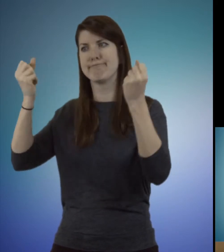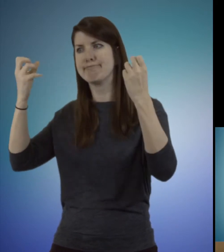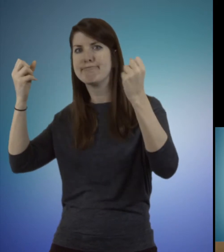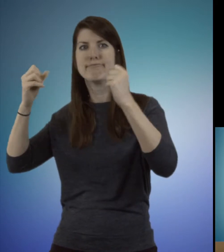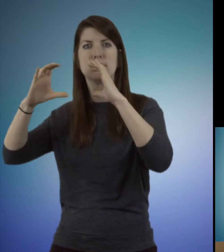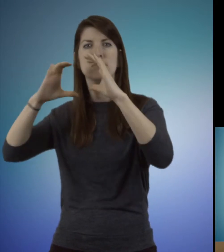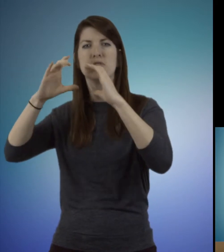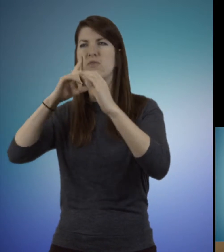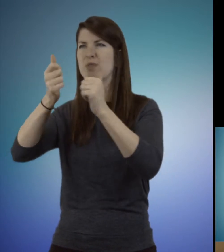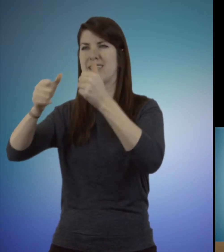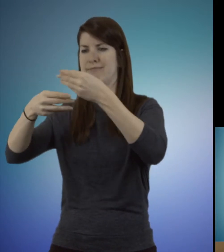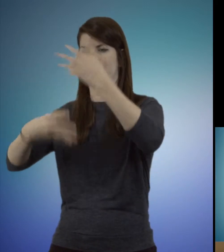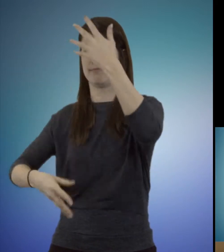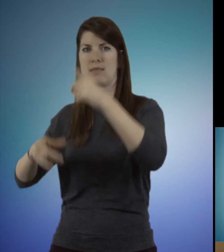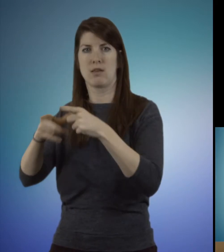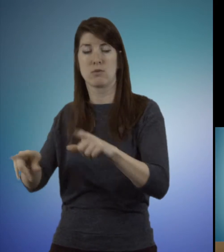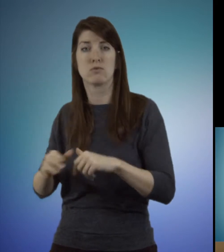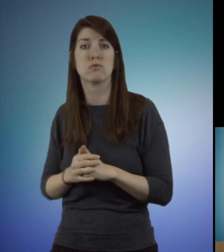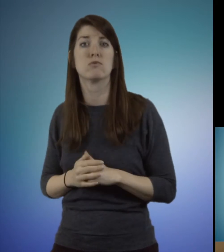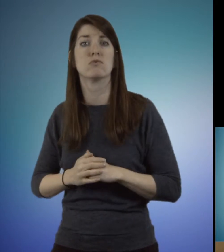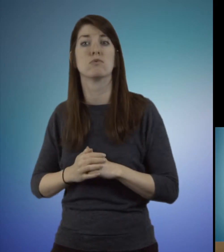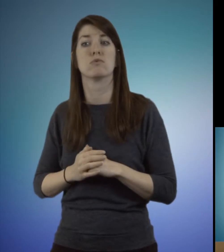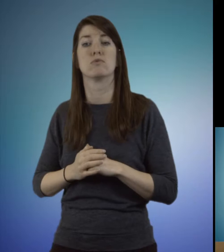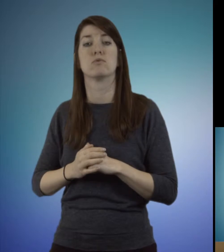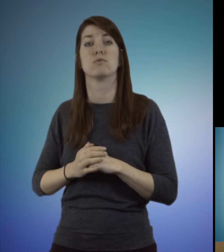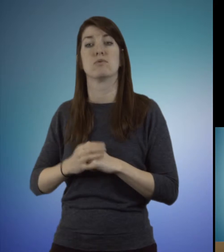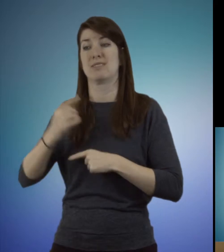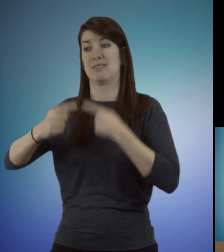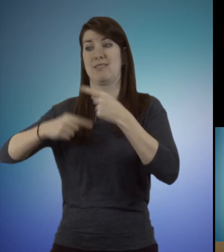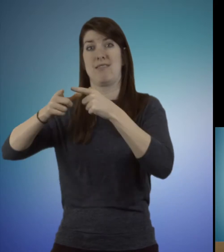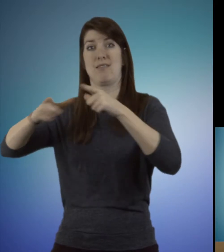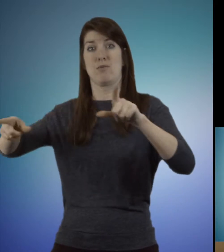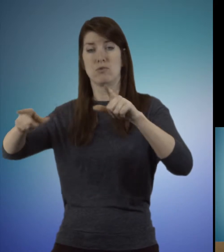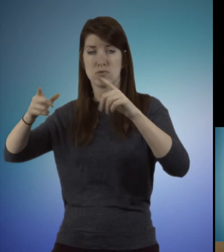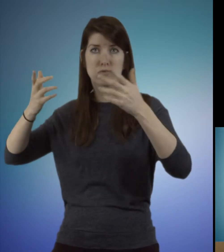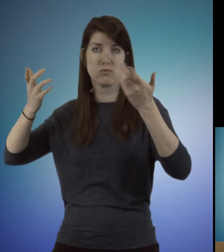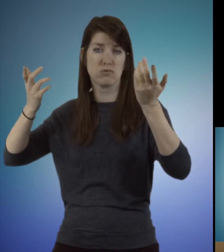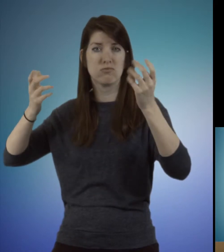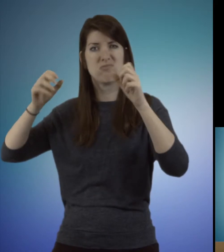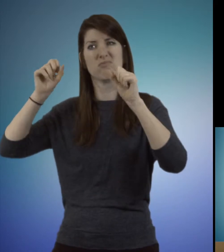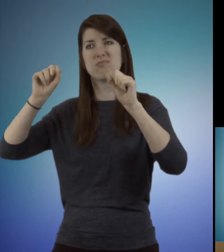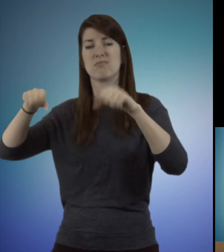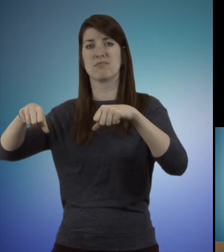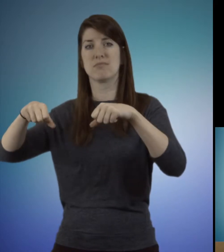So sign language not only can be referred to such as American Sign Language,